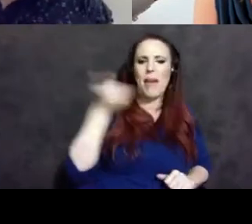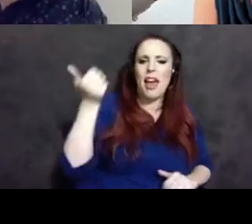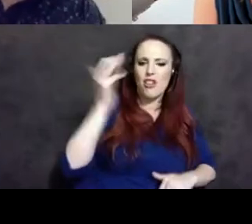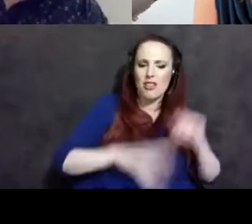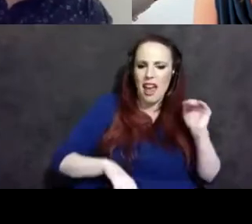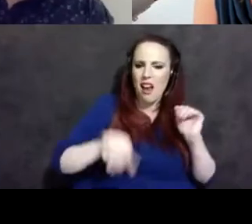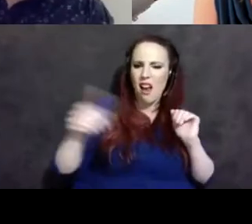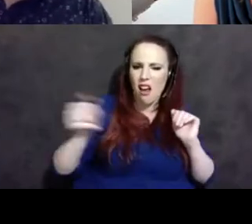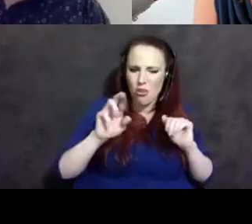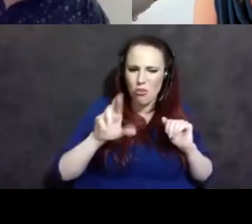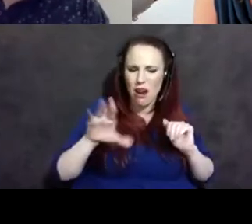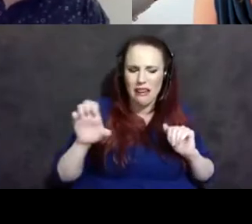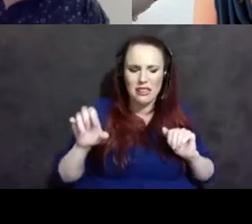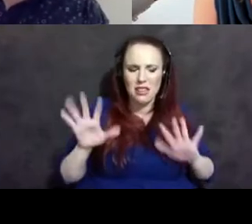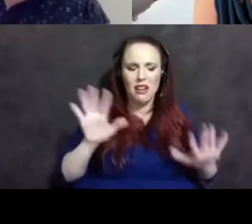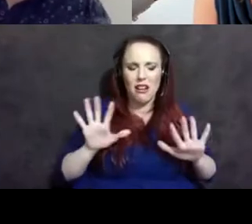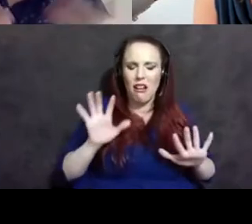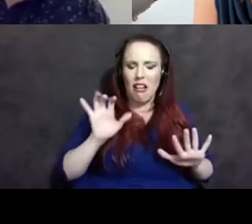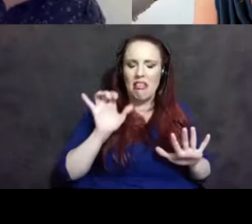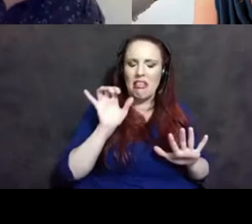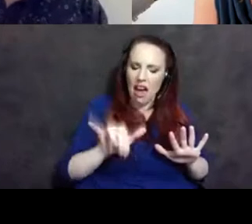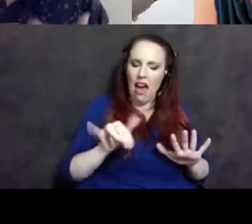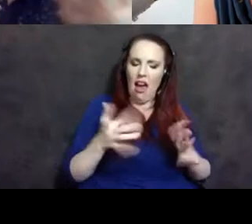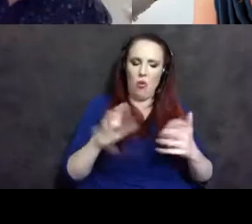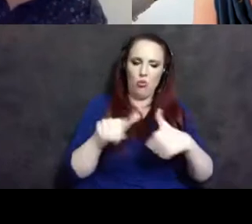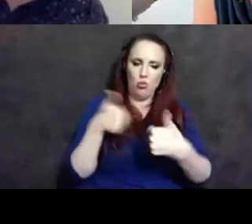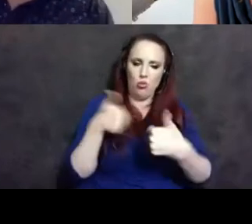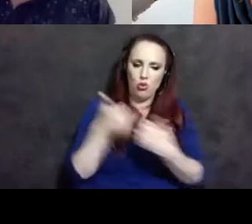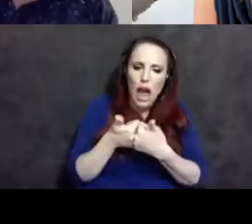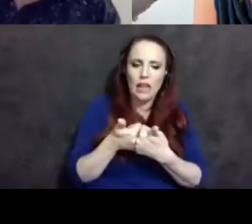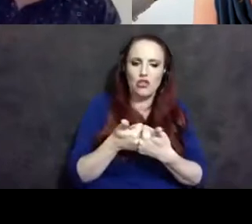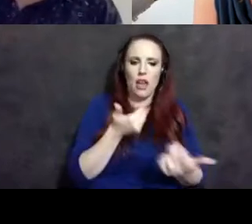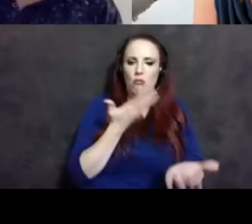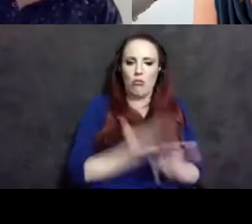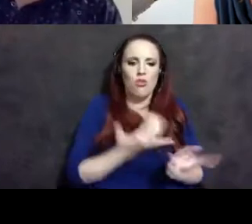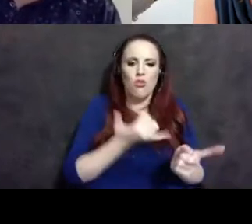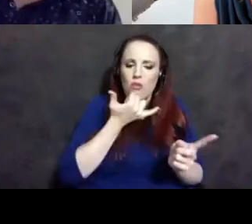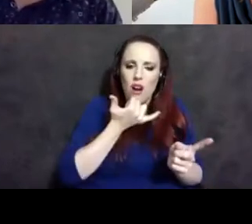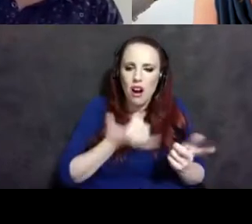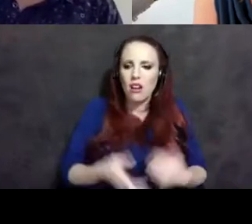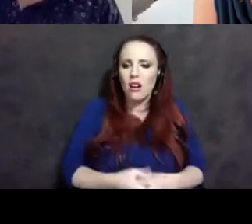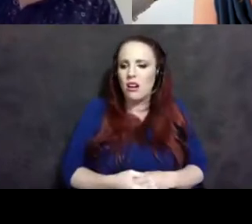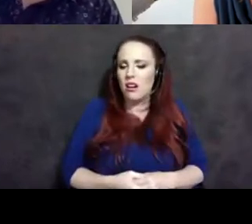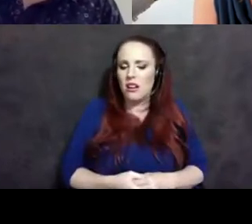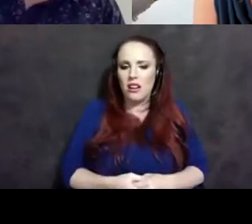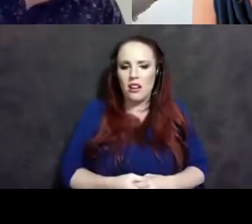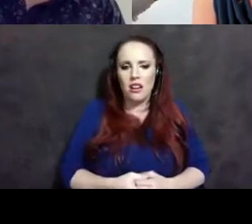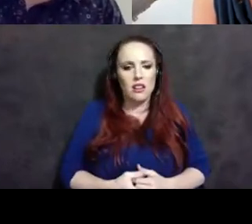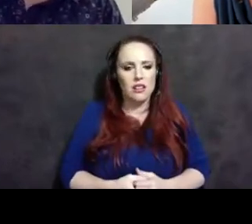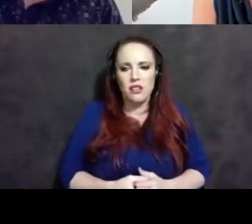And that's just something I want to really challenge and debunk. And I see that as.